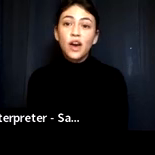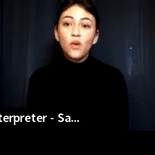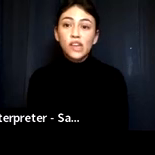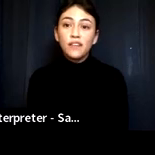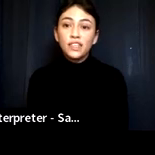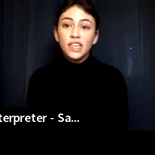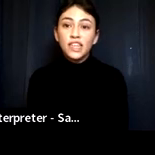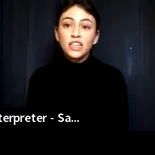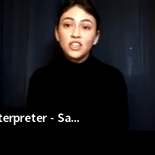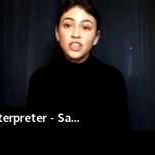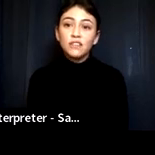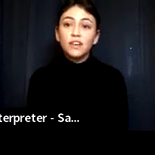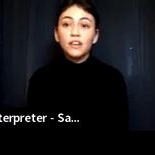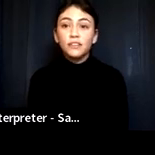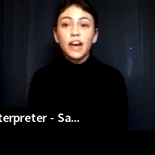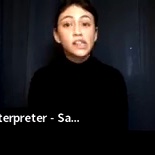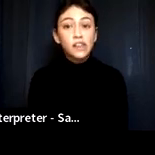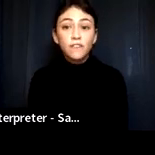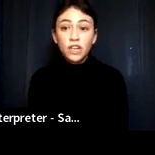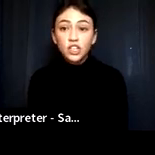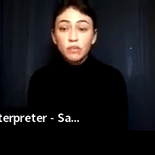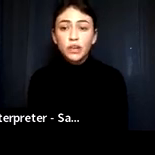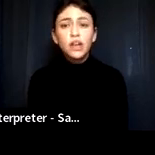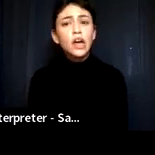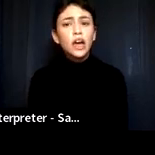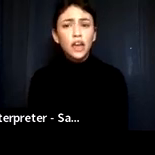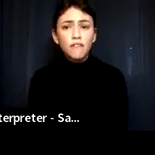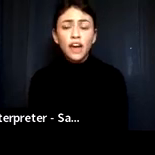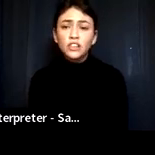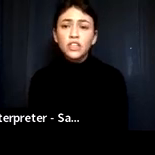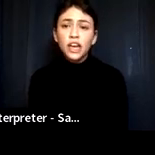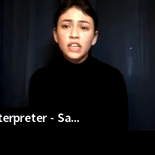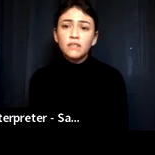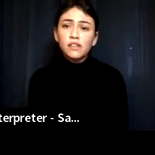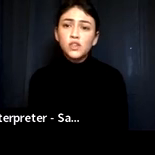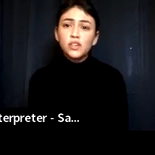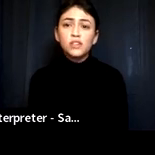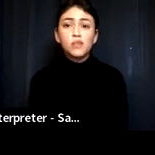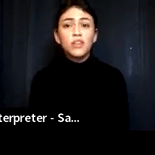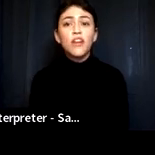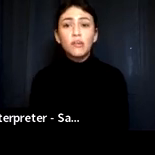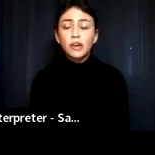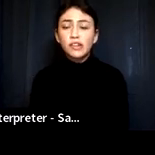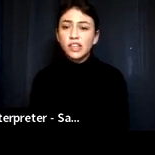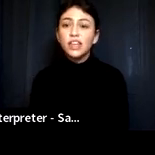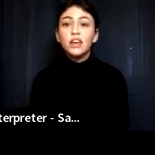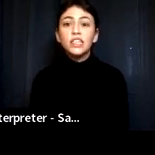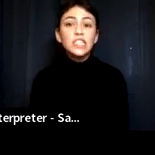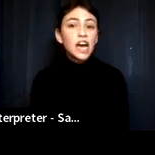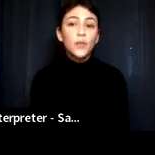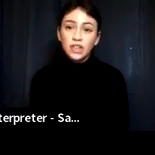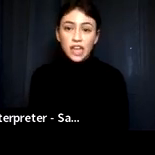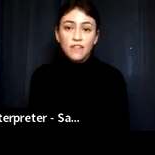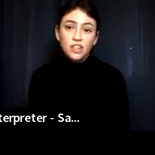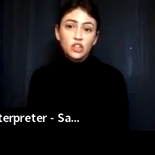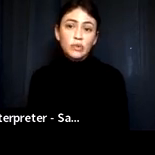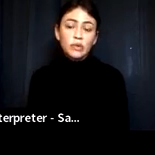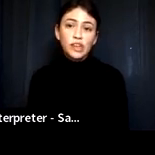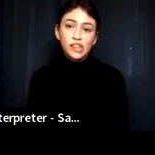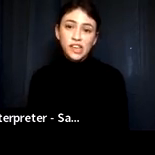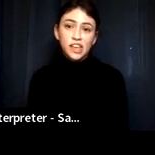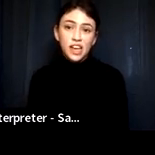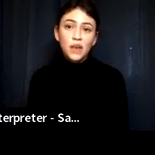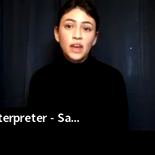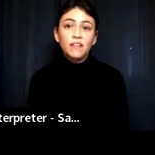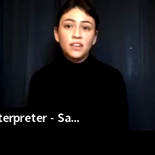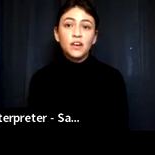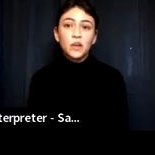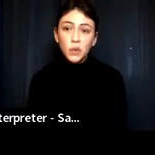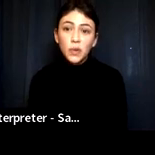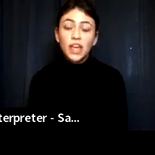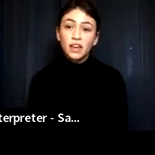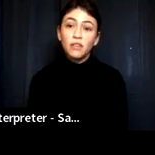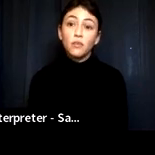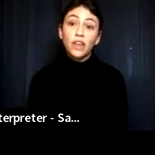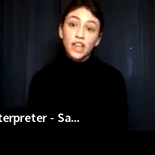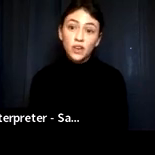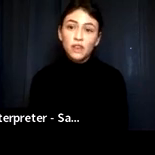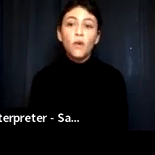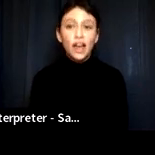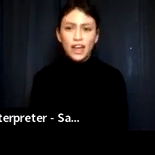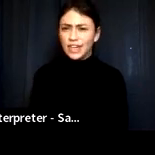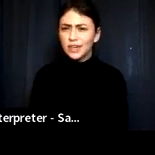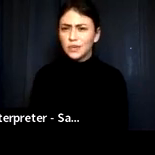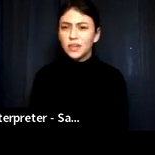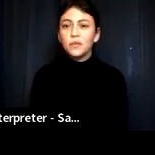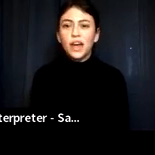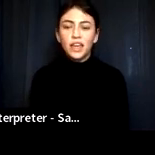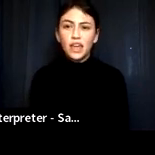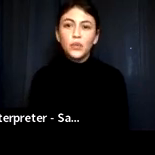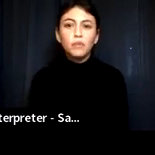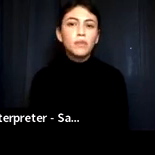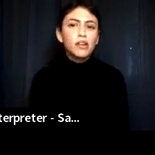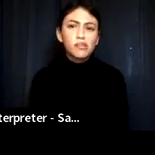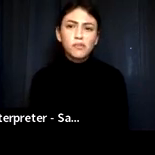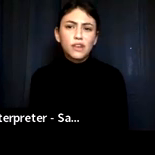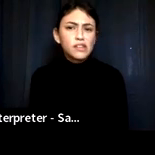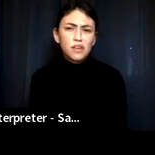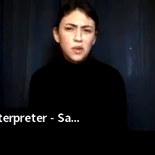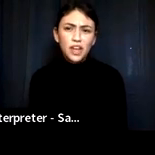So I always have to take the initiative of asking for an interpreter, and I have actually had to face situations where the other person did not want to have an interpreter present, and I would have to argue and reiterate why I needed one and why it would be impossible for us to